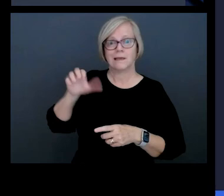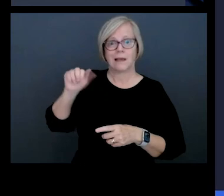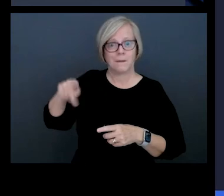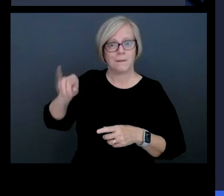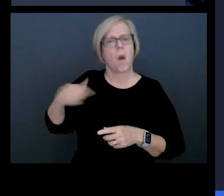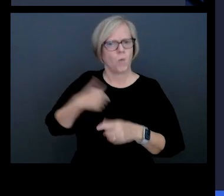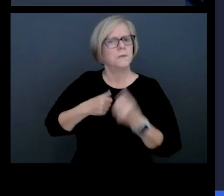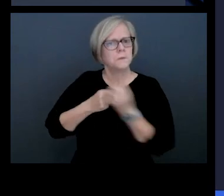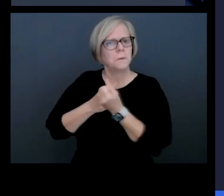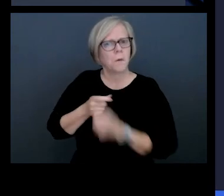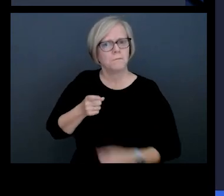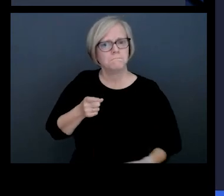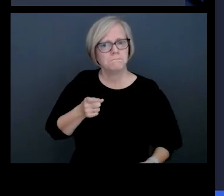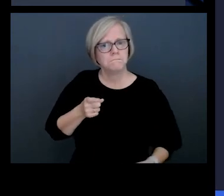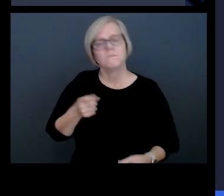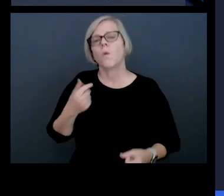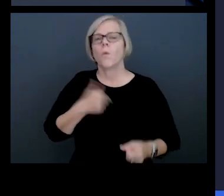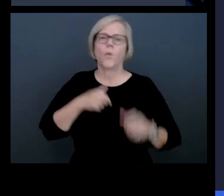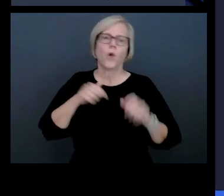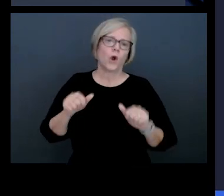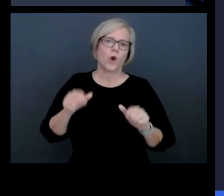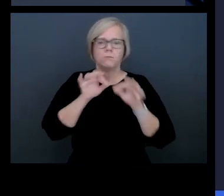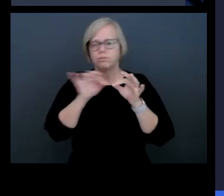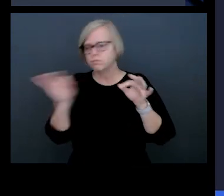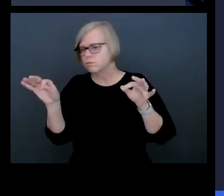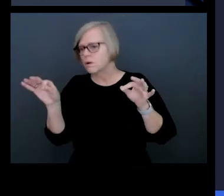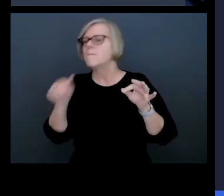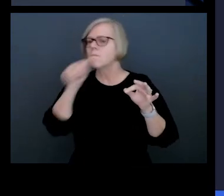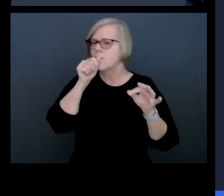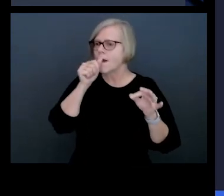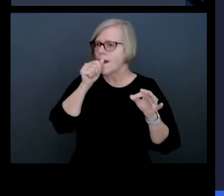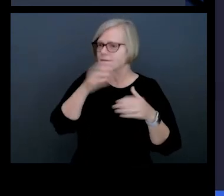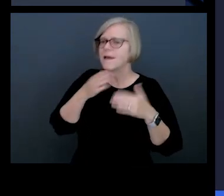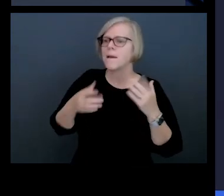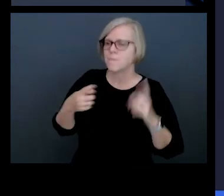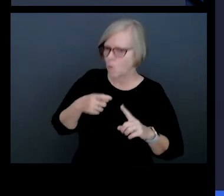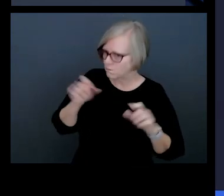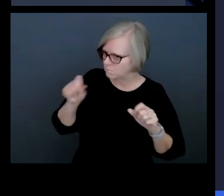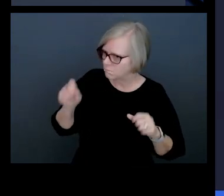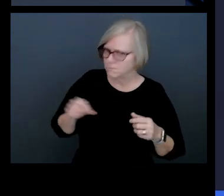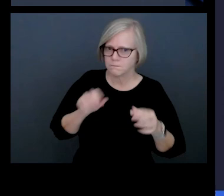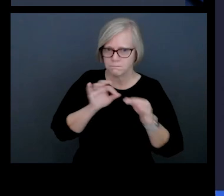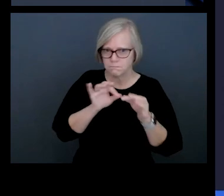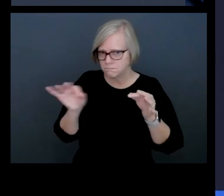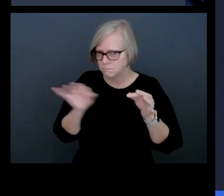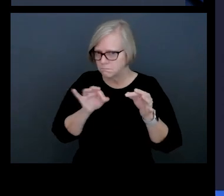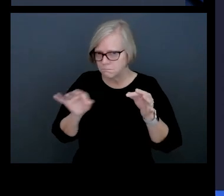We can say it is a private endpoint. This is going to have IM permissions